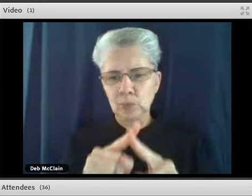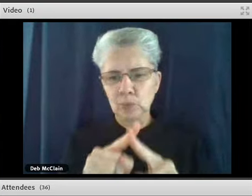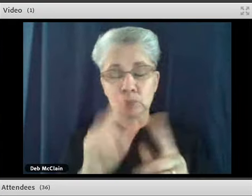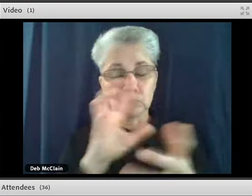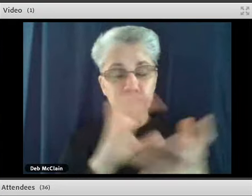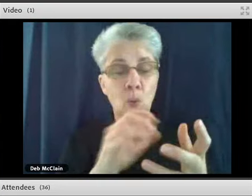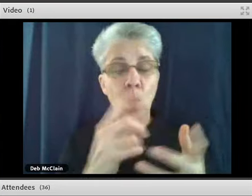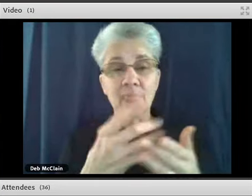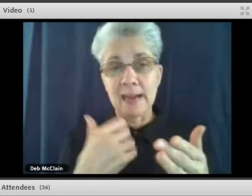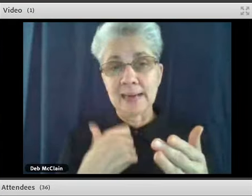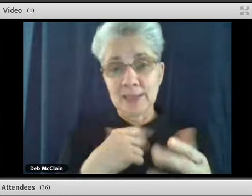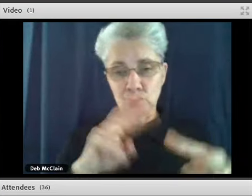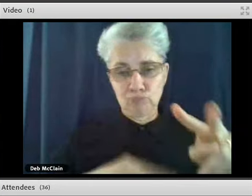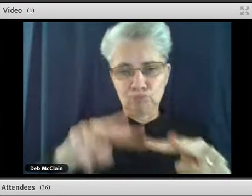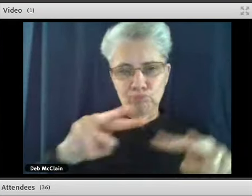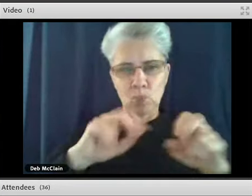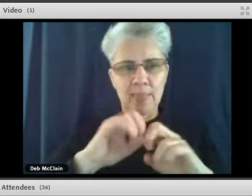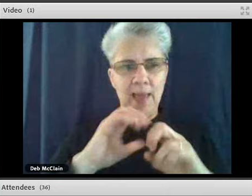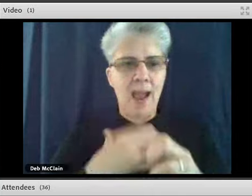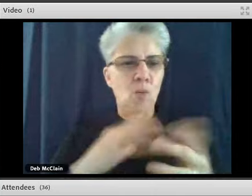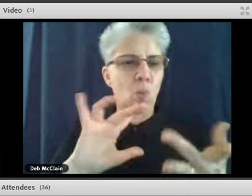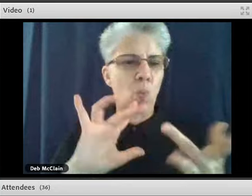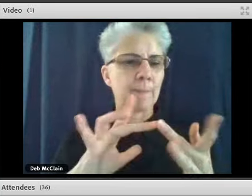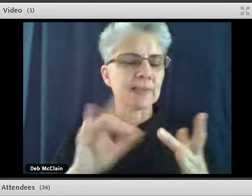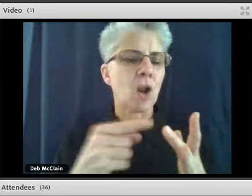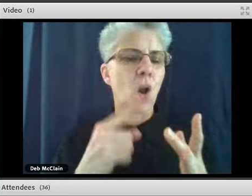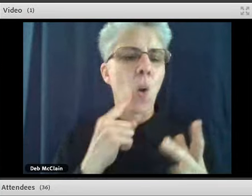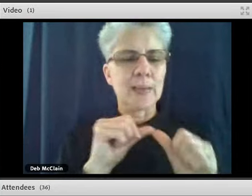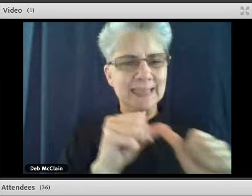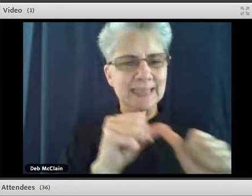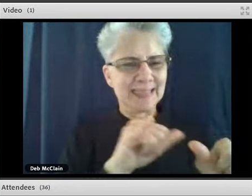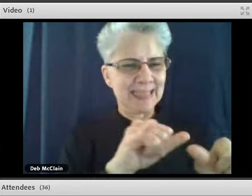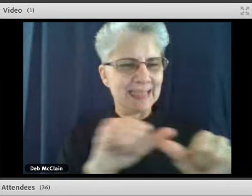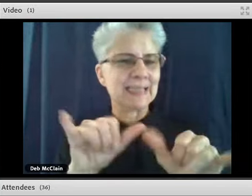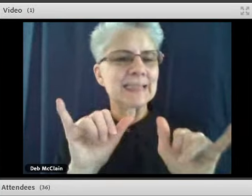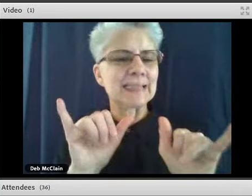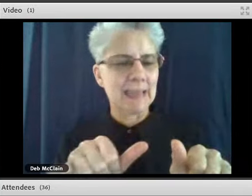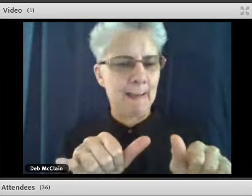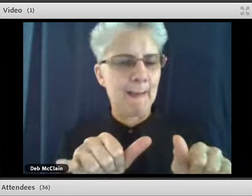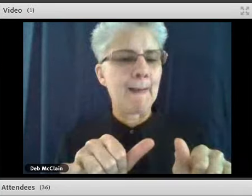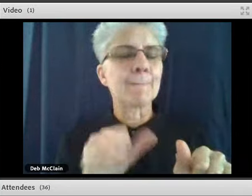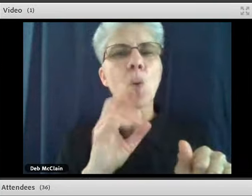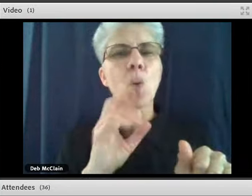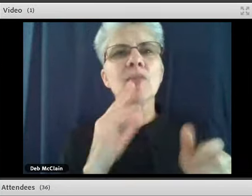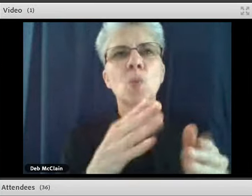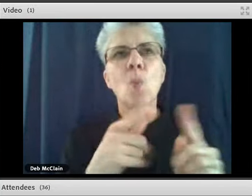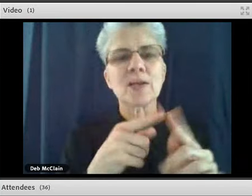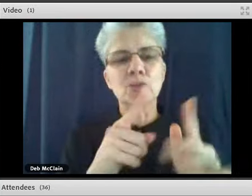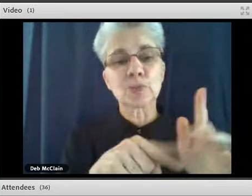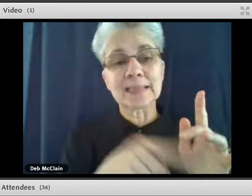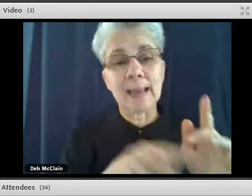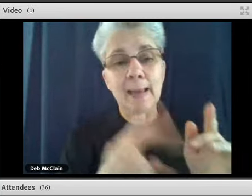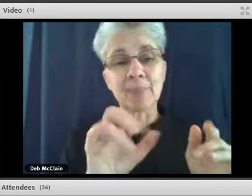And that's probably one thing I need to look at with our website. It's always consistent, or there's a way